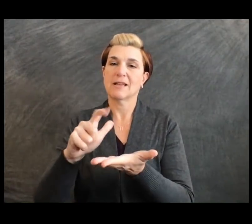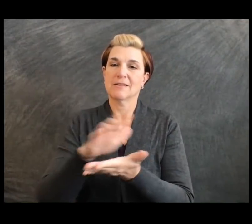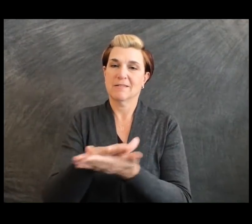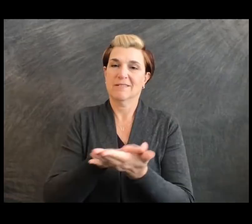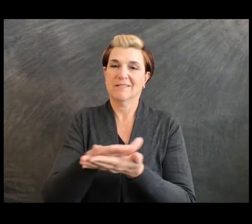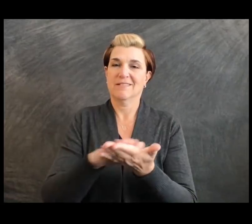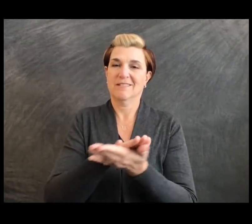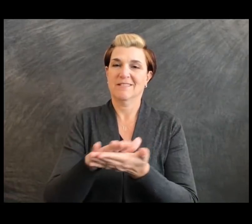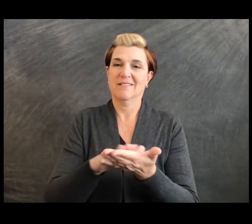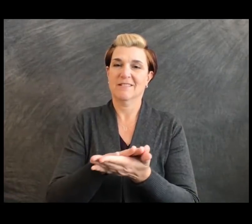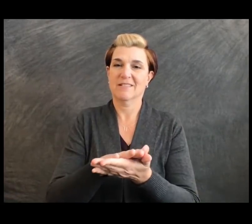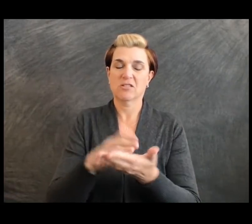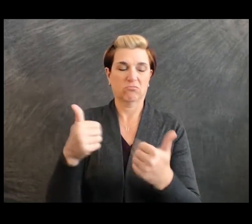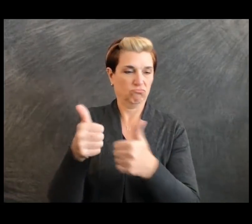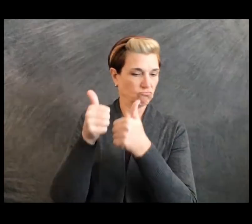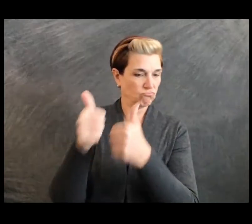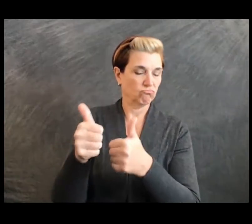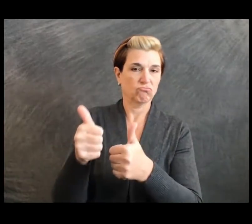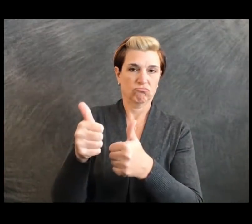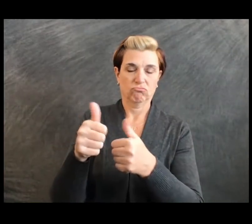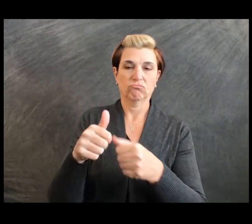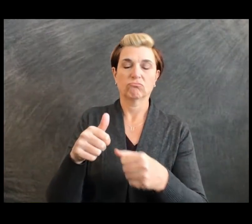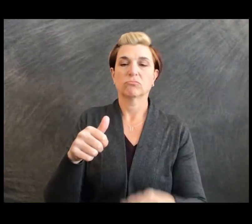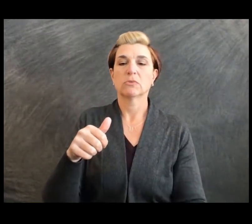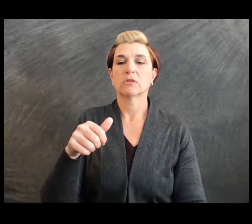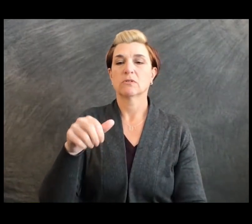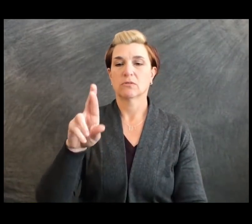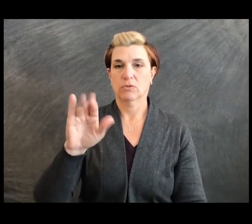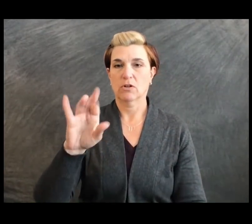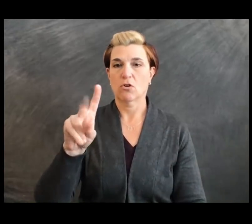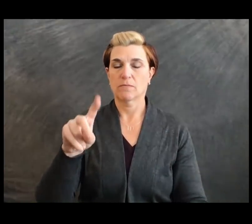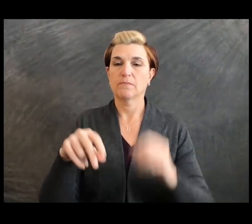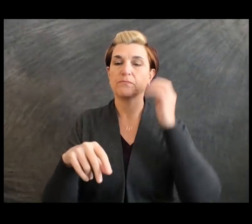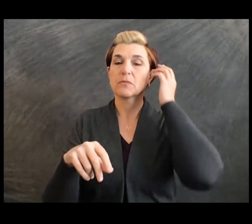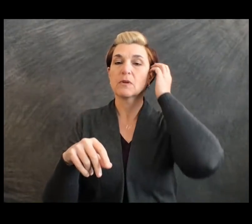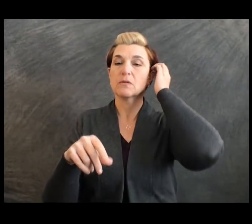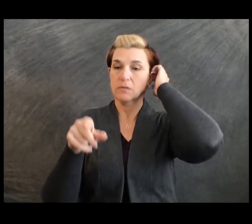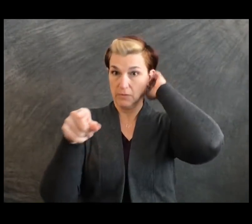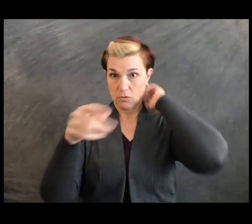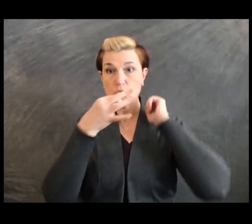delivery will be on Tuesday it's going to go to various states they're gonna